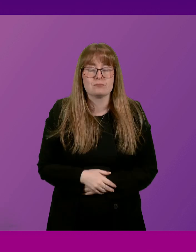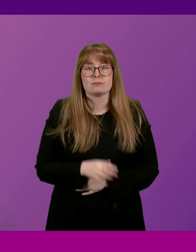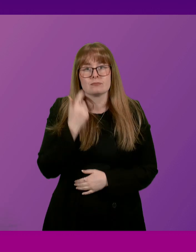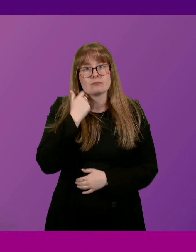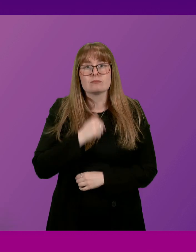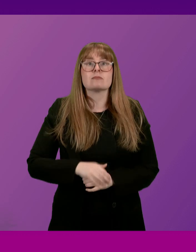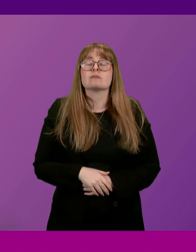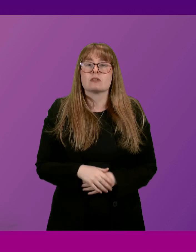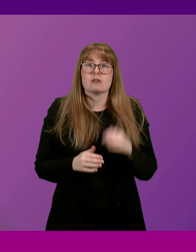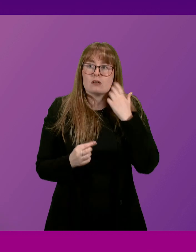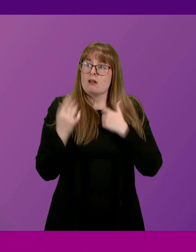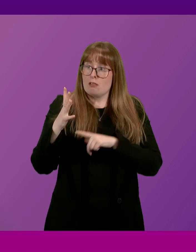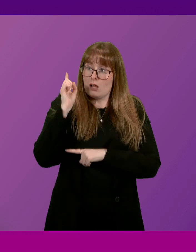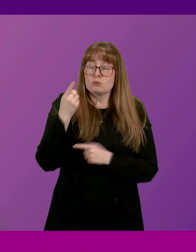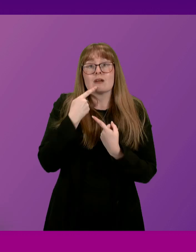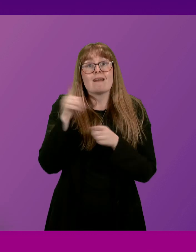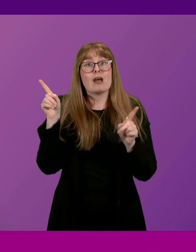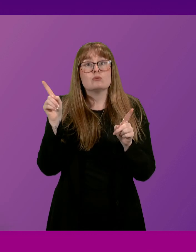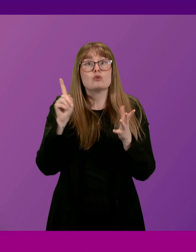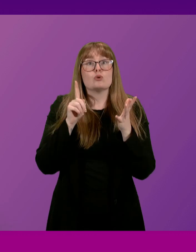Earlier this week, it was announced that the UCAN swift urological response and evaluation—SURE—unit